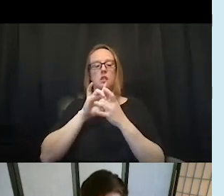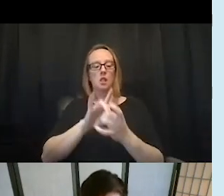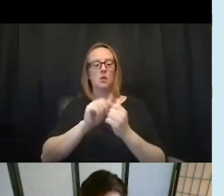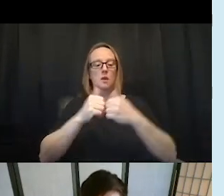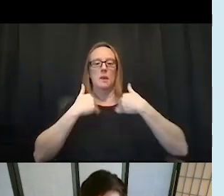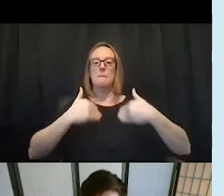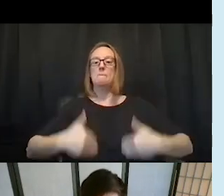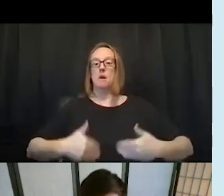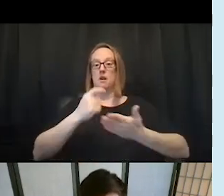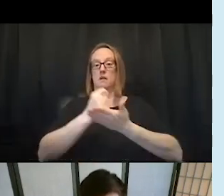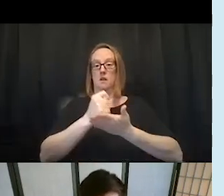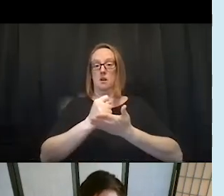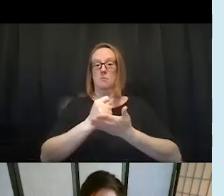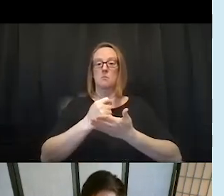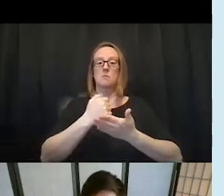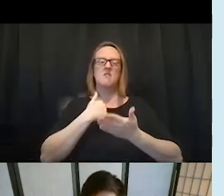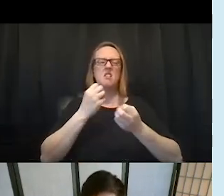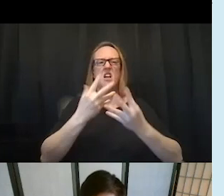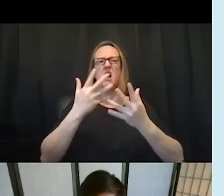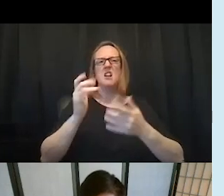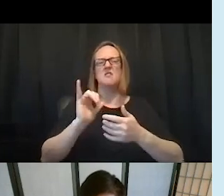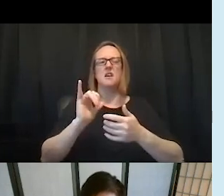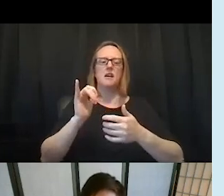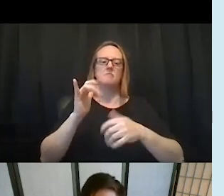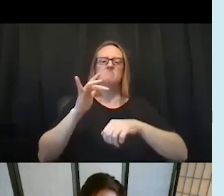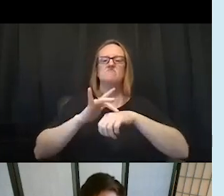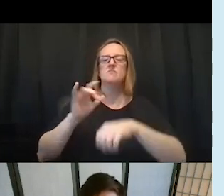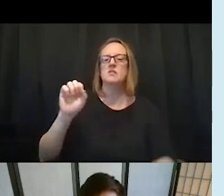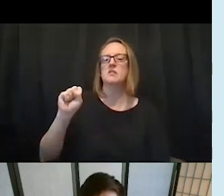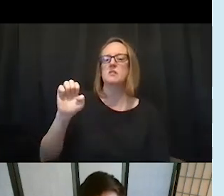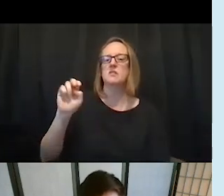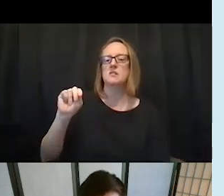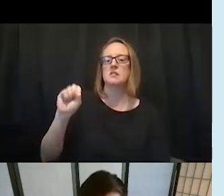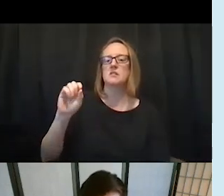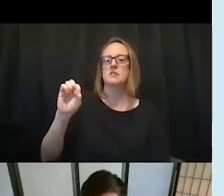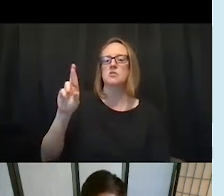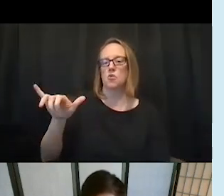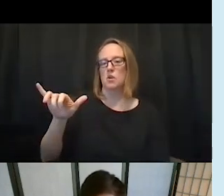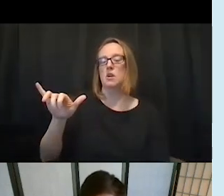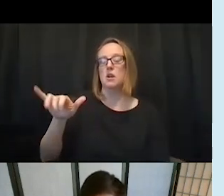so I do a lot of sensory motor or somatic based therapies and I do EMDR which some of you may know